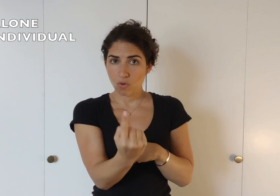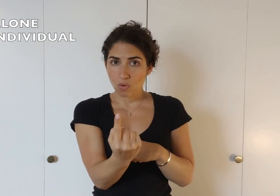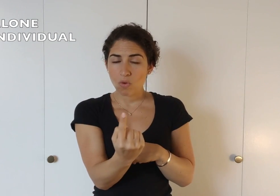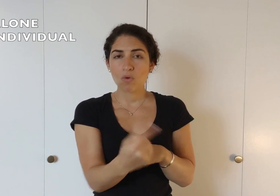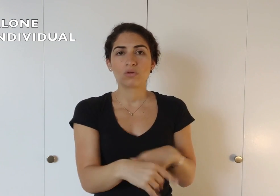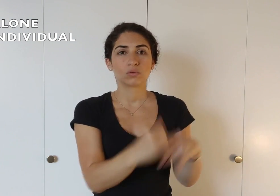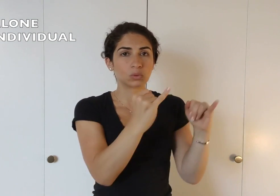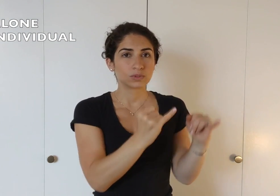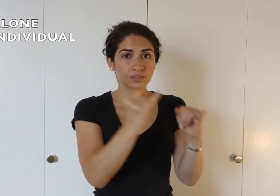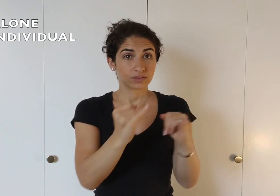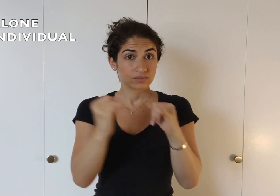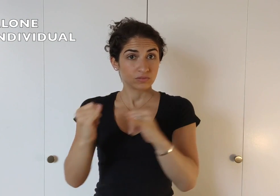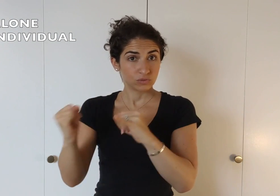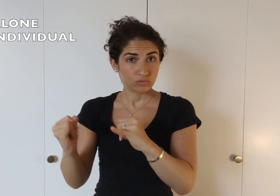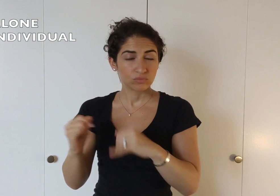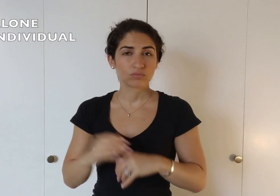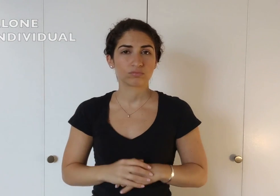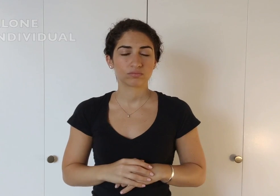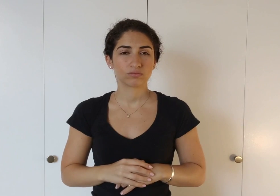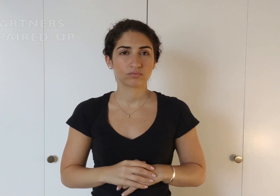Or ALONE. INDIVIDUAL.